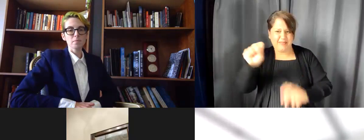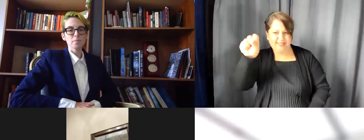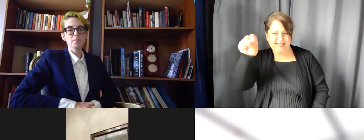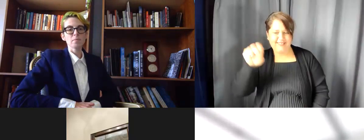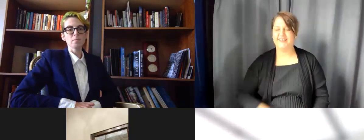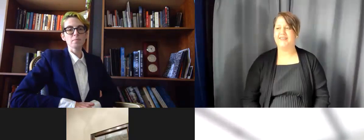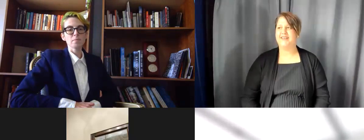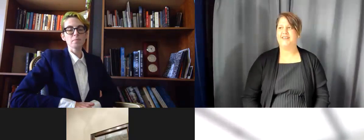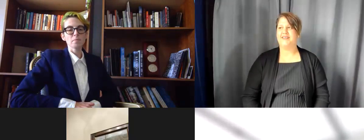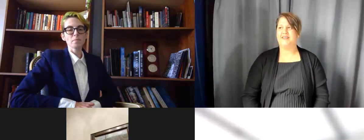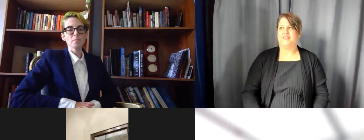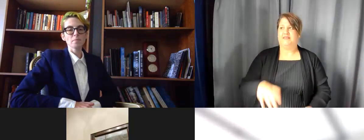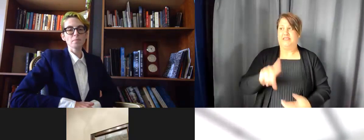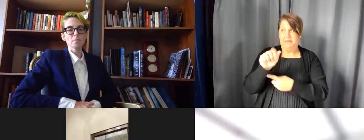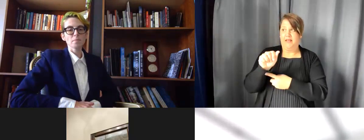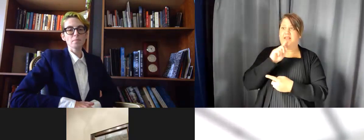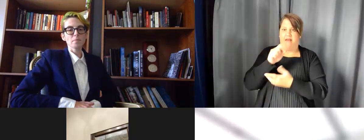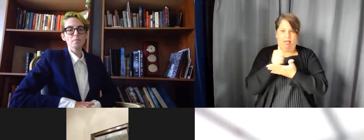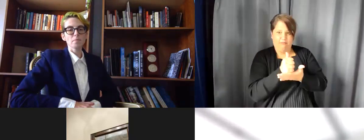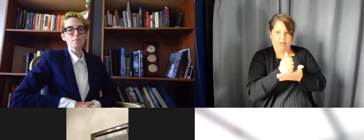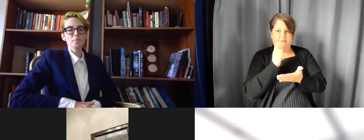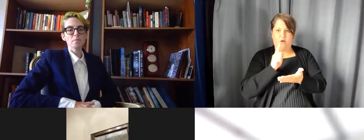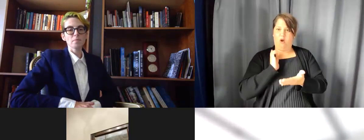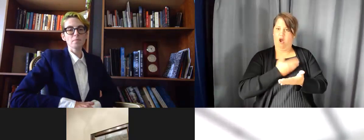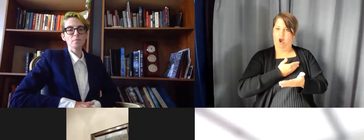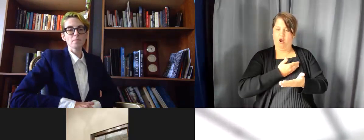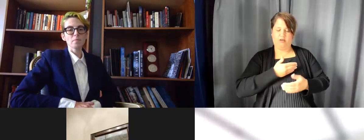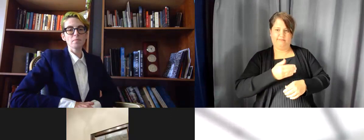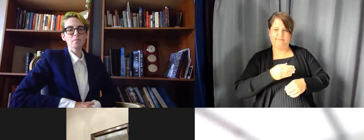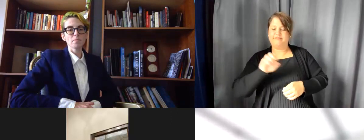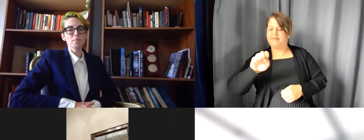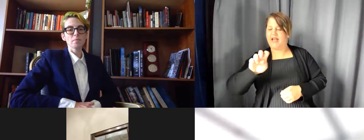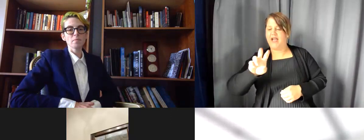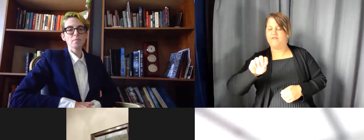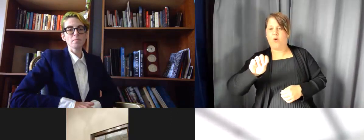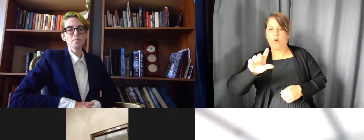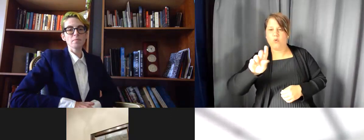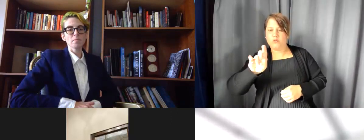Jordan Radford: it is very helpful for evolution and mutation. Your mutation in evolution.